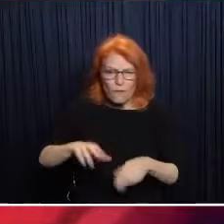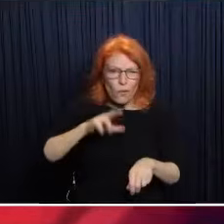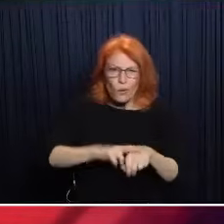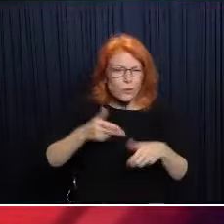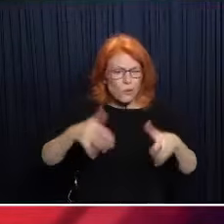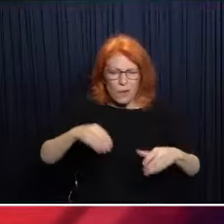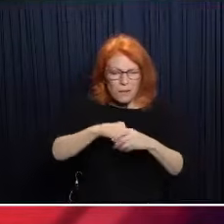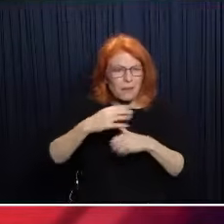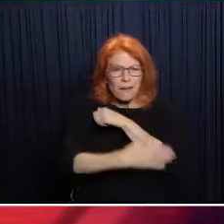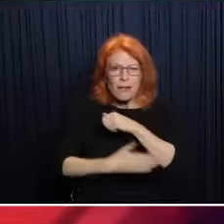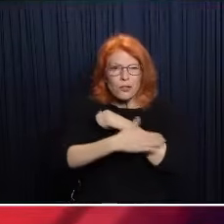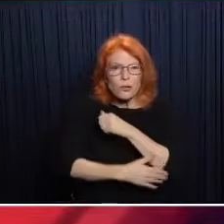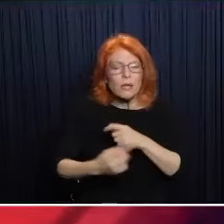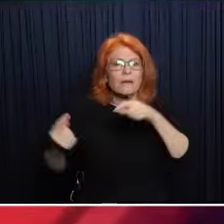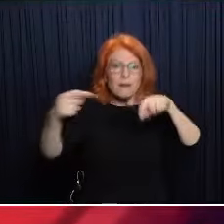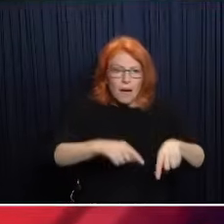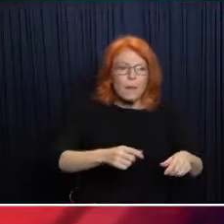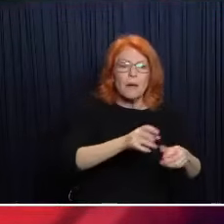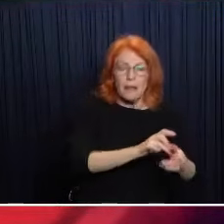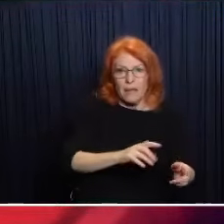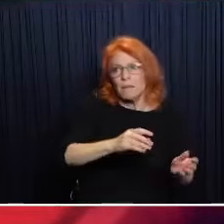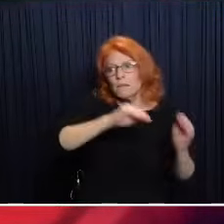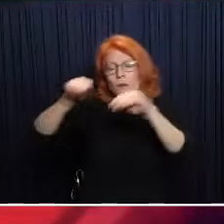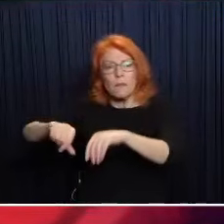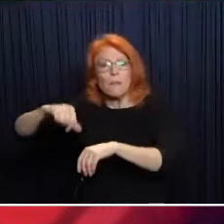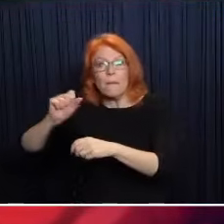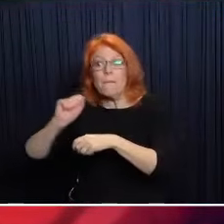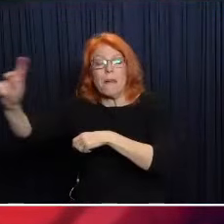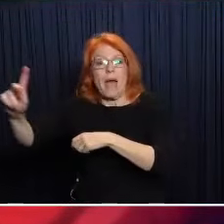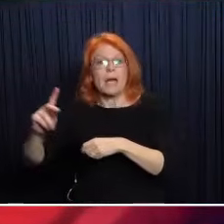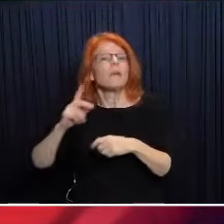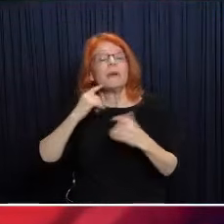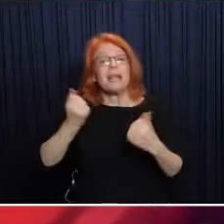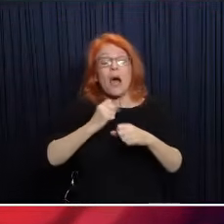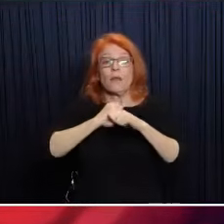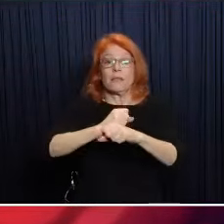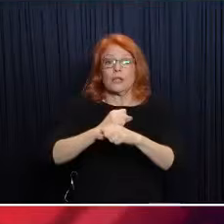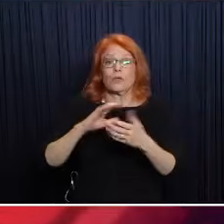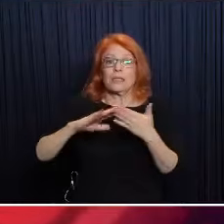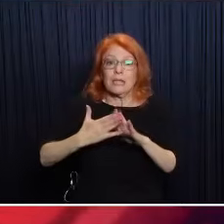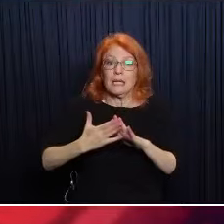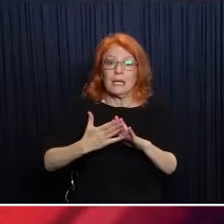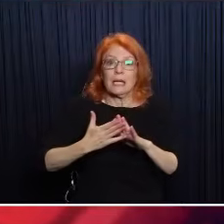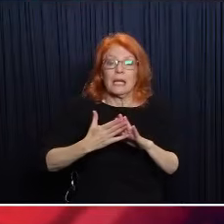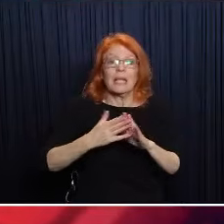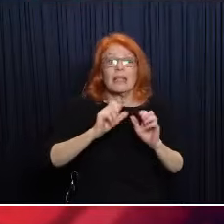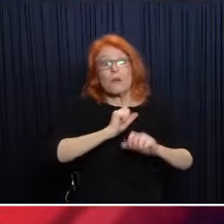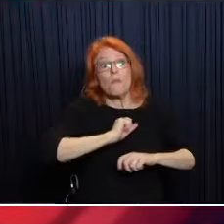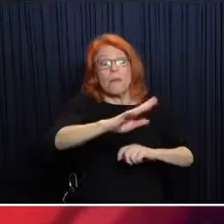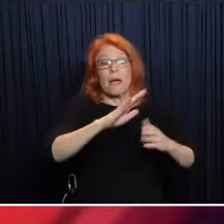JAIL, WE WANT TO PICK HIM UP AND DEPORT HIM. THEY SAID OF COURSE. WE DON'T WANT THAT PERSON IN